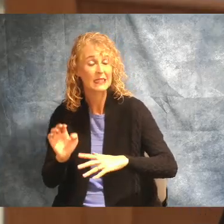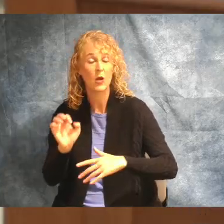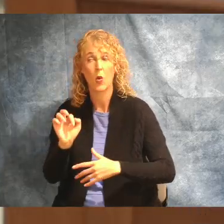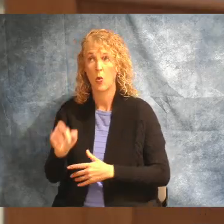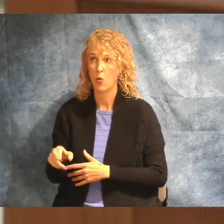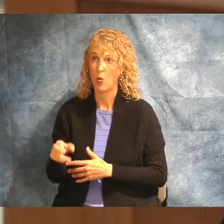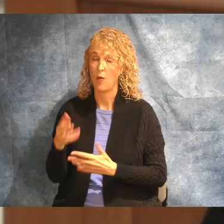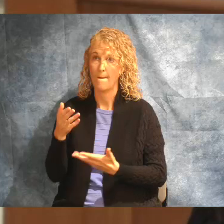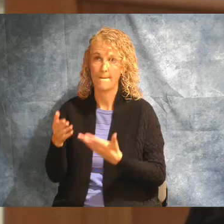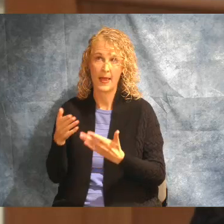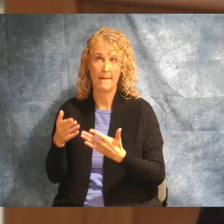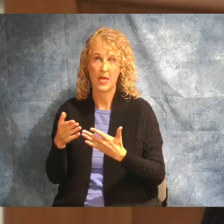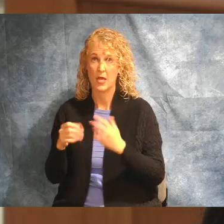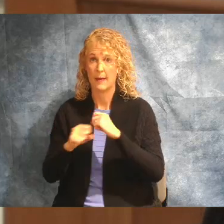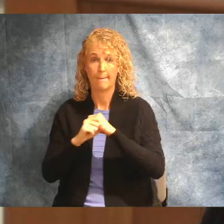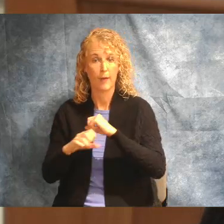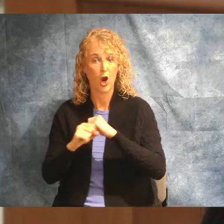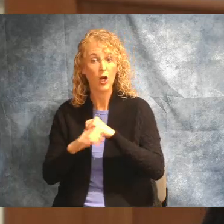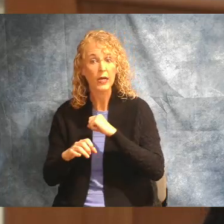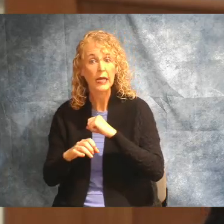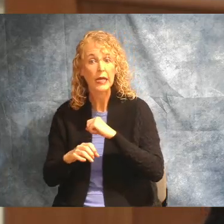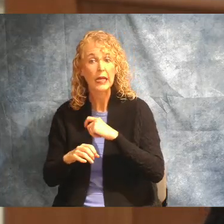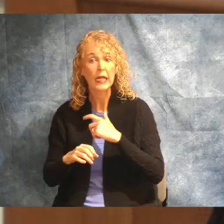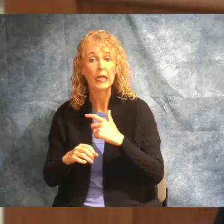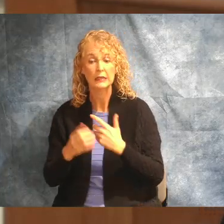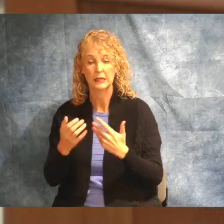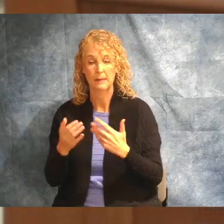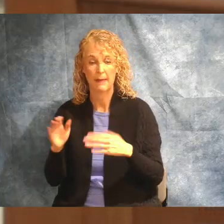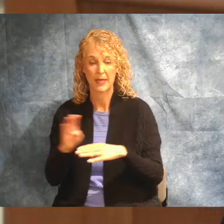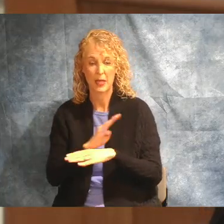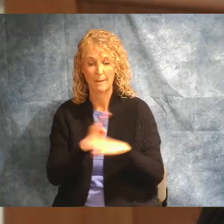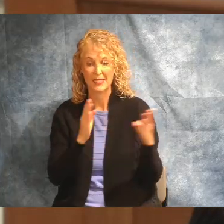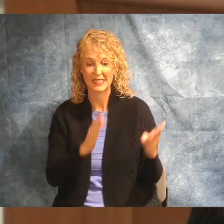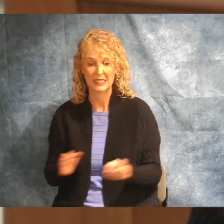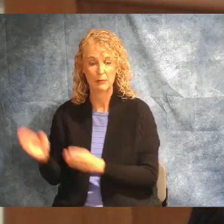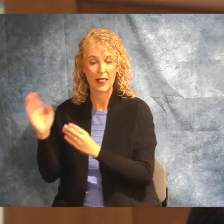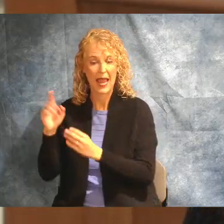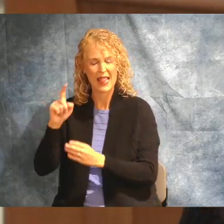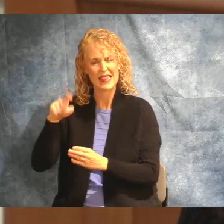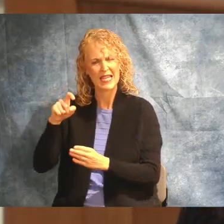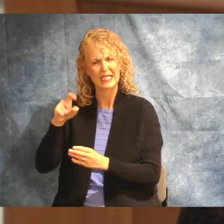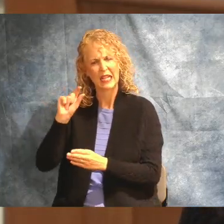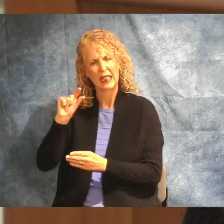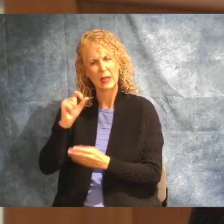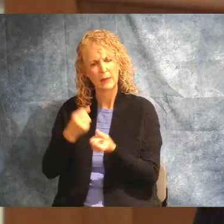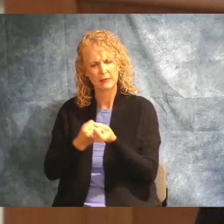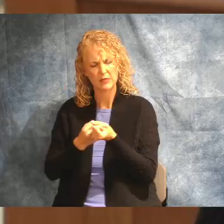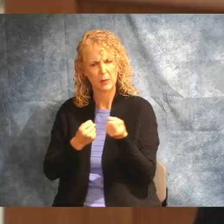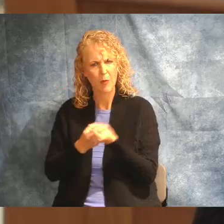again marketing ex executing their business plans in a way that help them figure out strategically